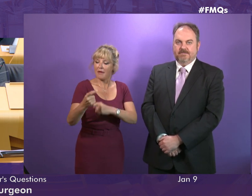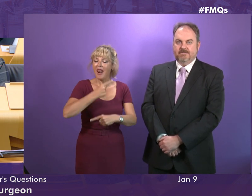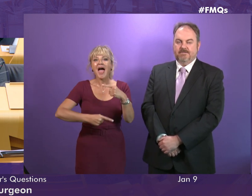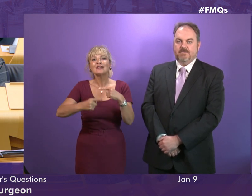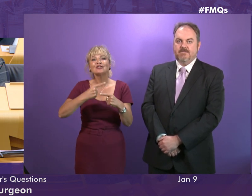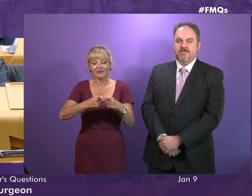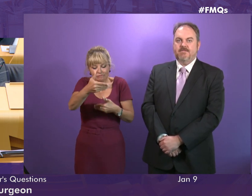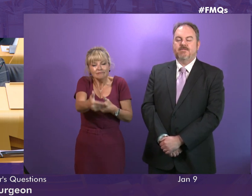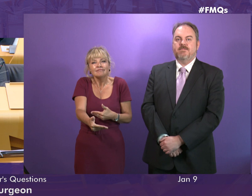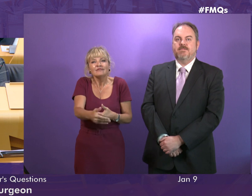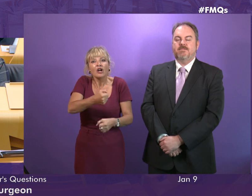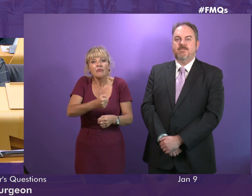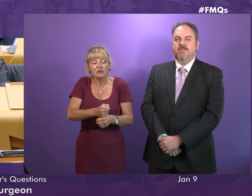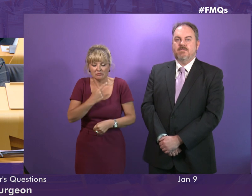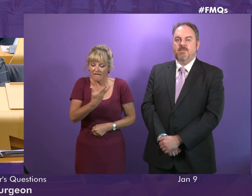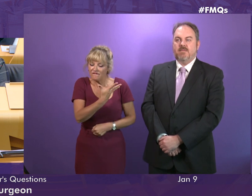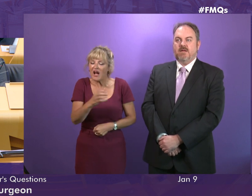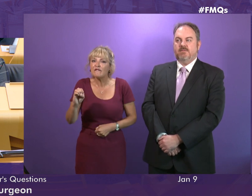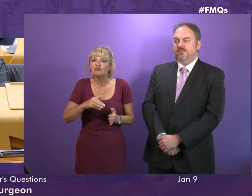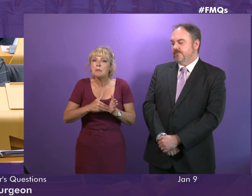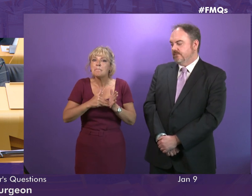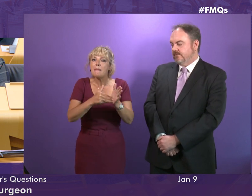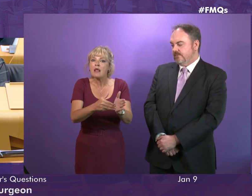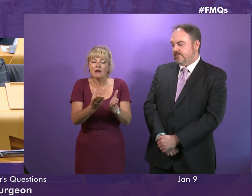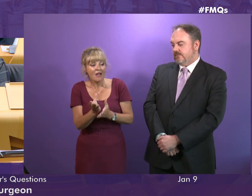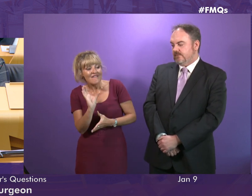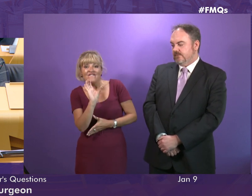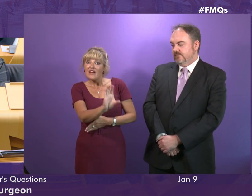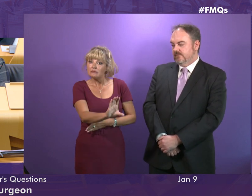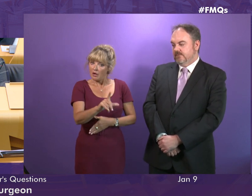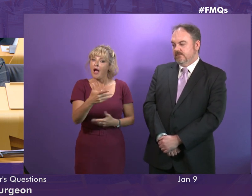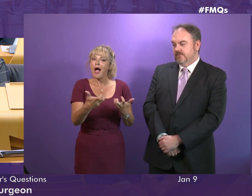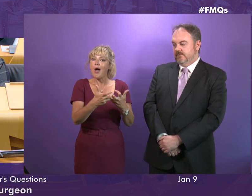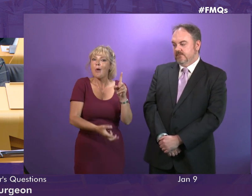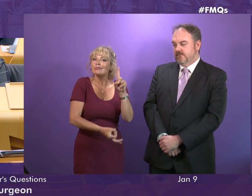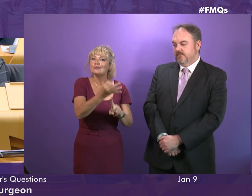programme for government was the £500 million investment in improving bus infrastructure.